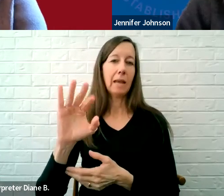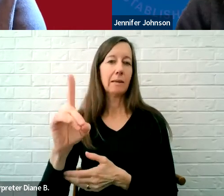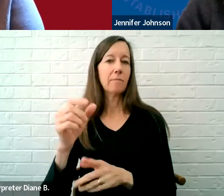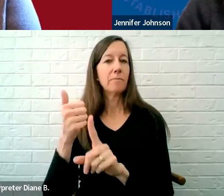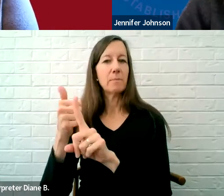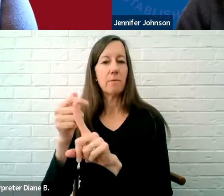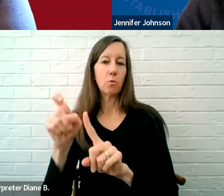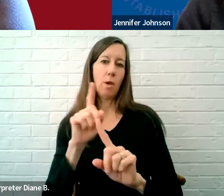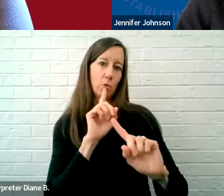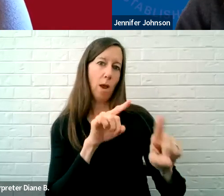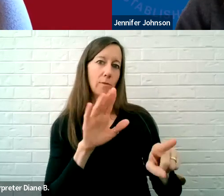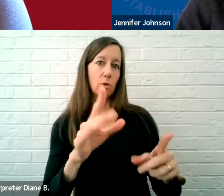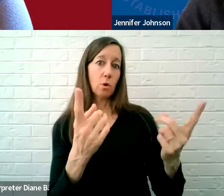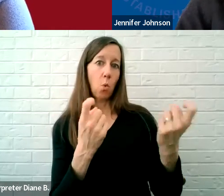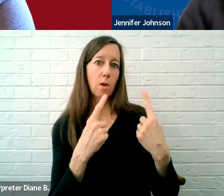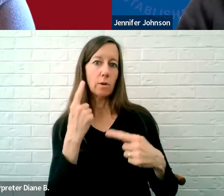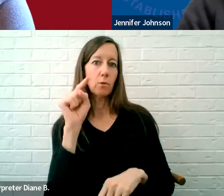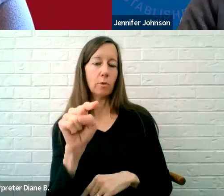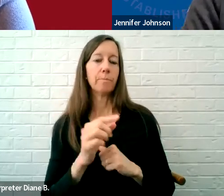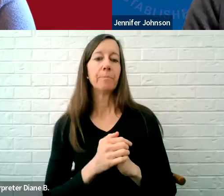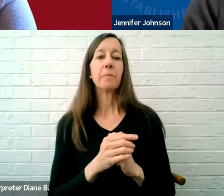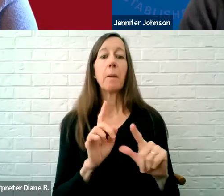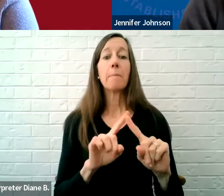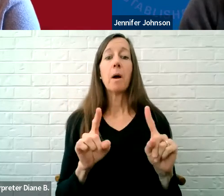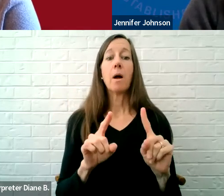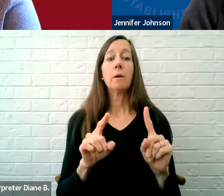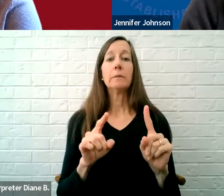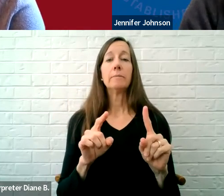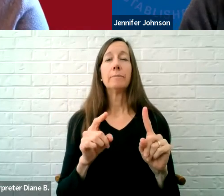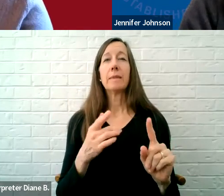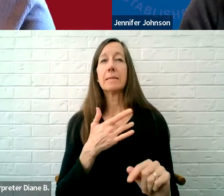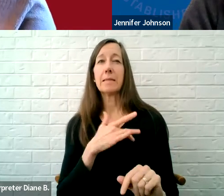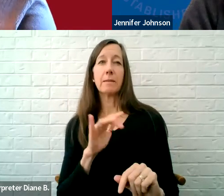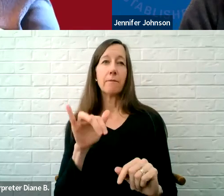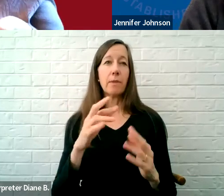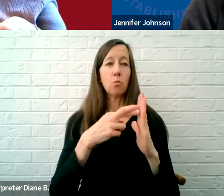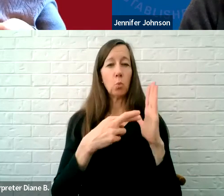The but the sense of that rule is that the goal is to use home and